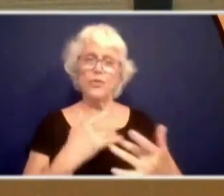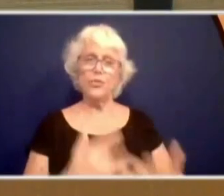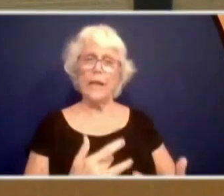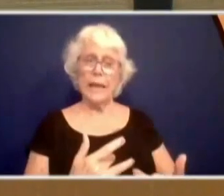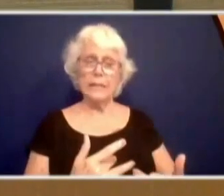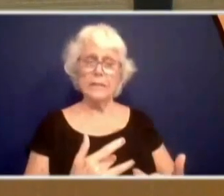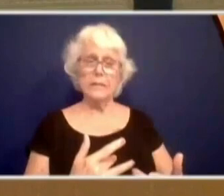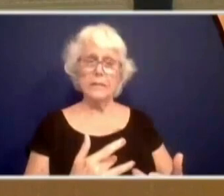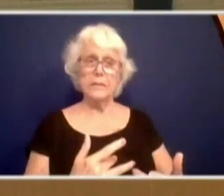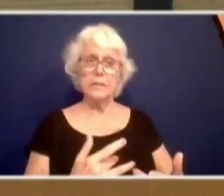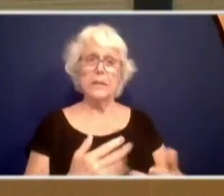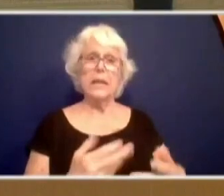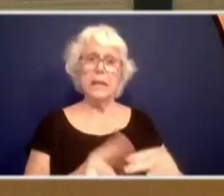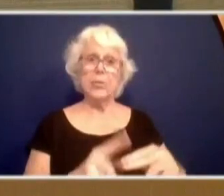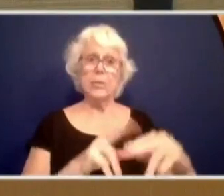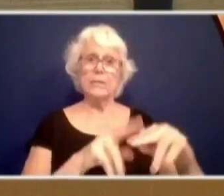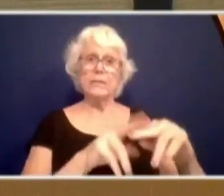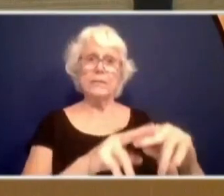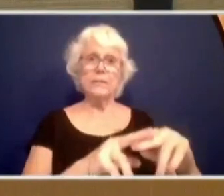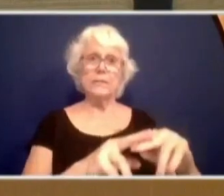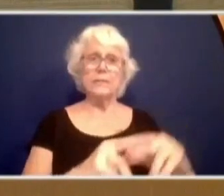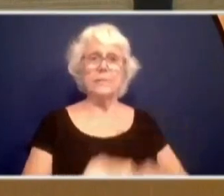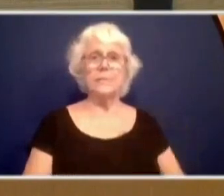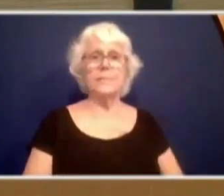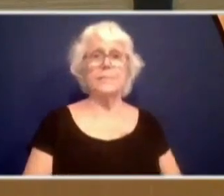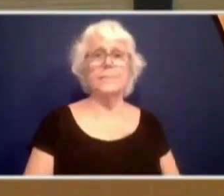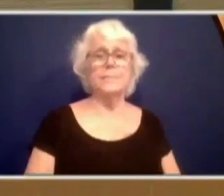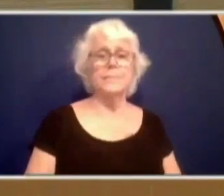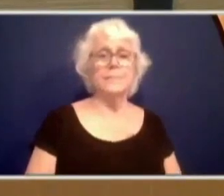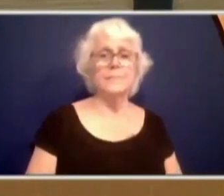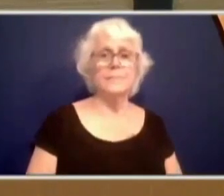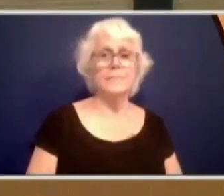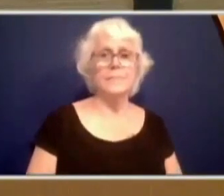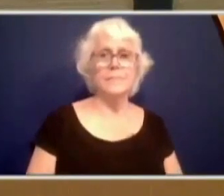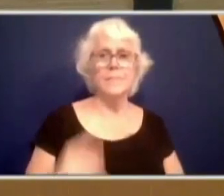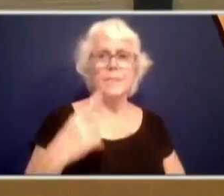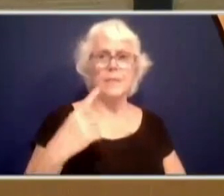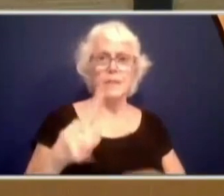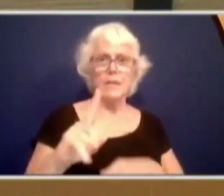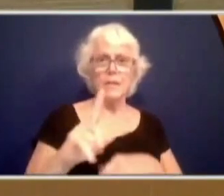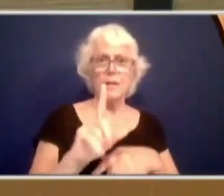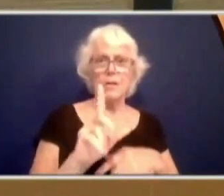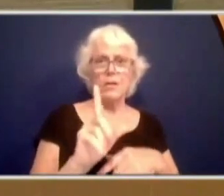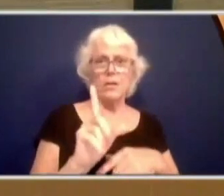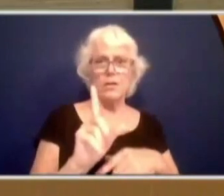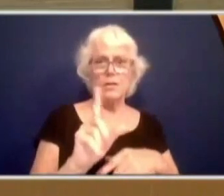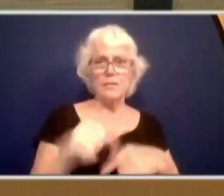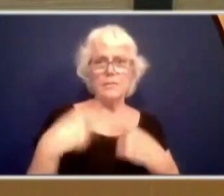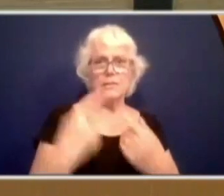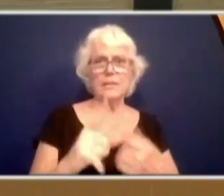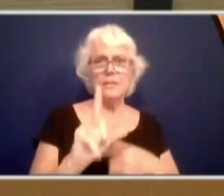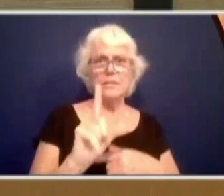increases over the last 20 years or 25 years from 2001, you will see that on a certified schedule,